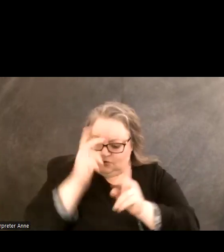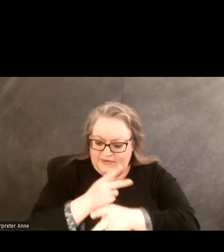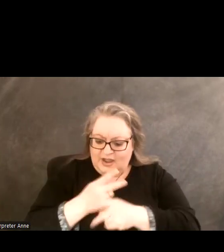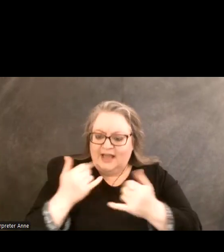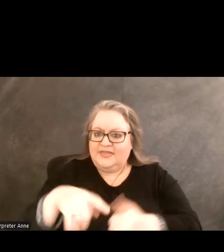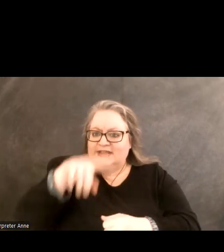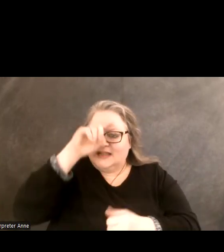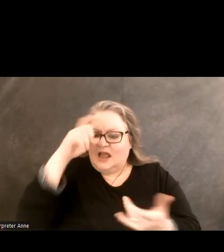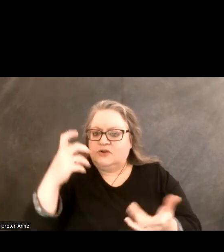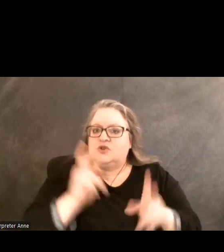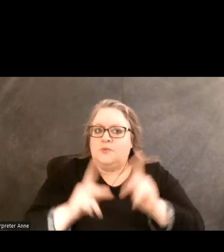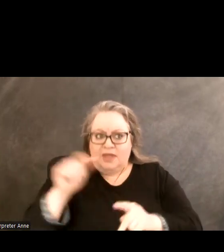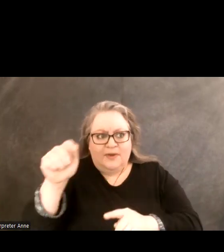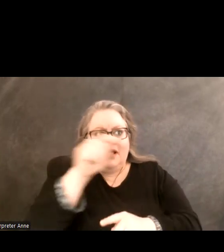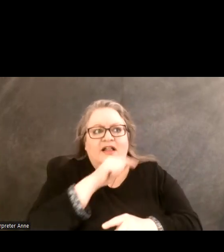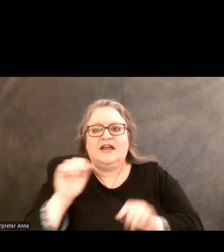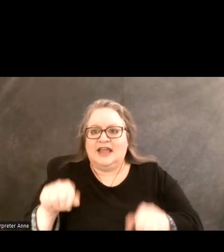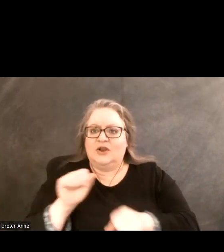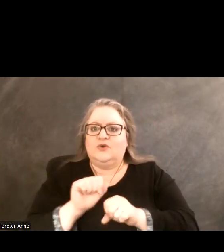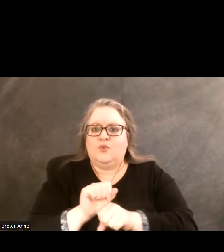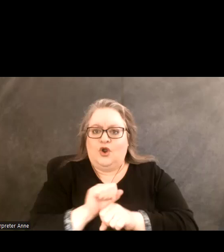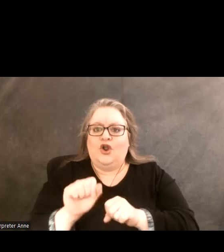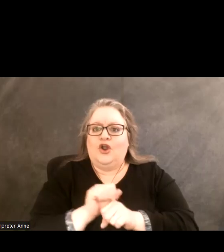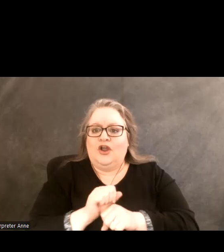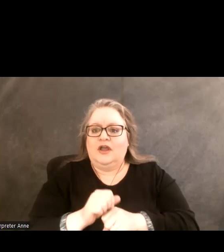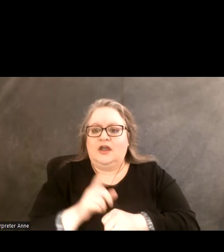people can work, so that these people are authentically